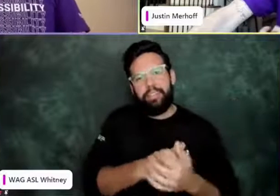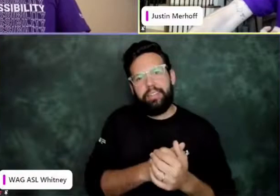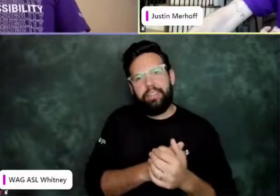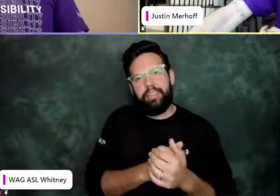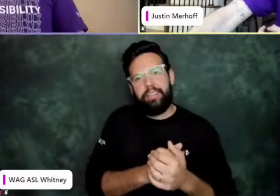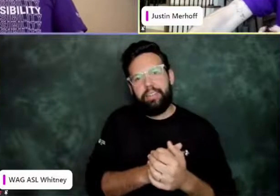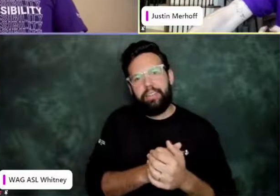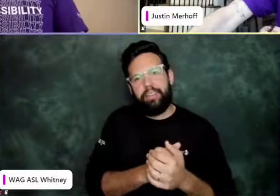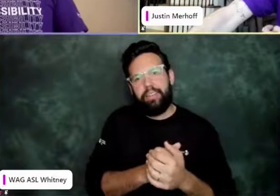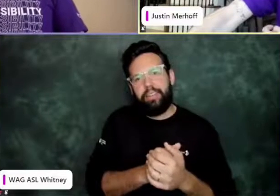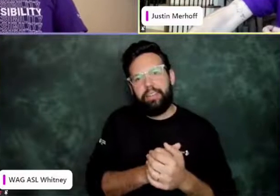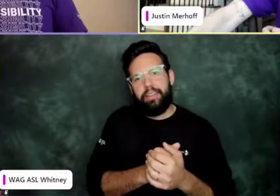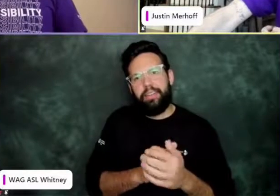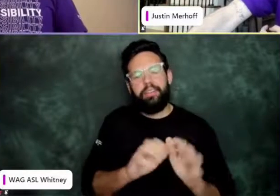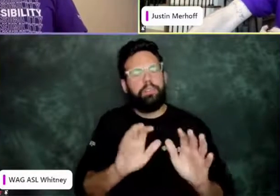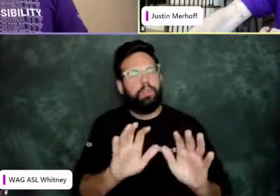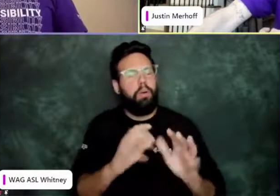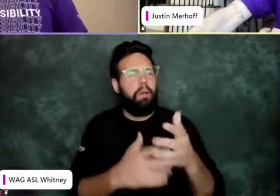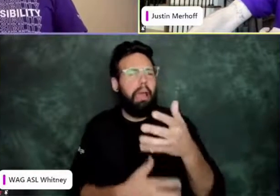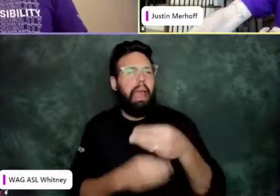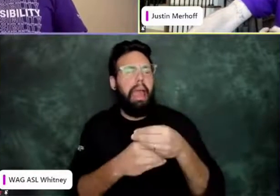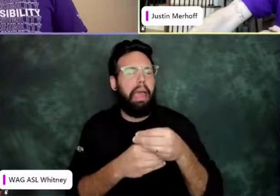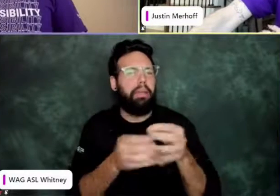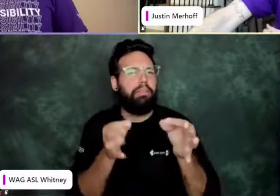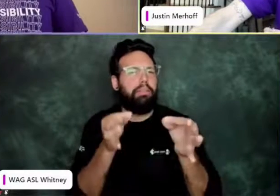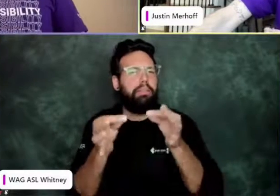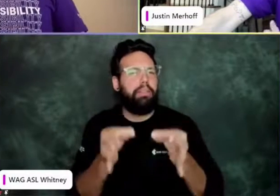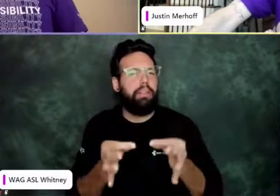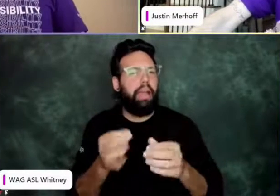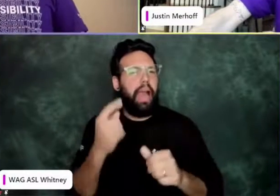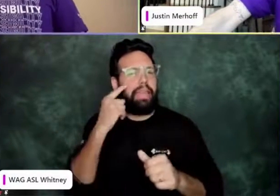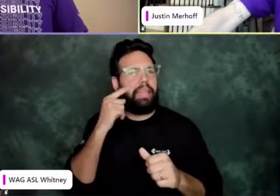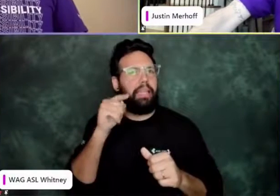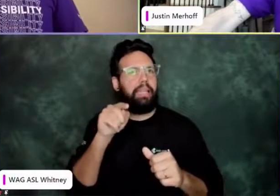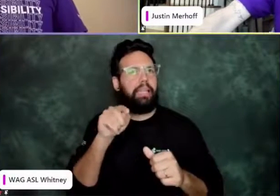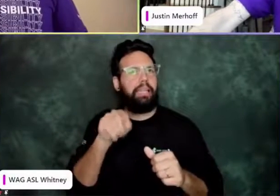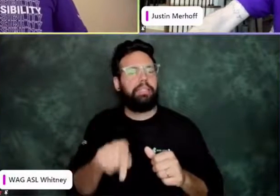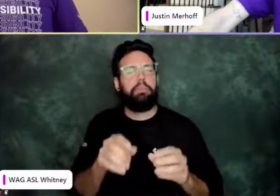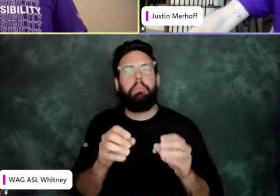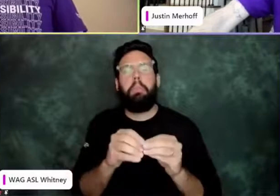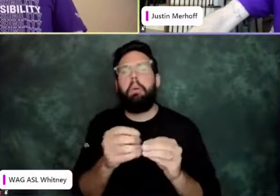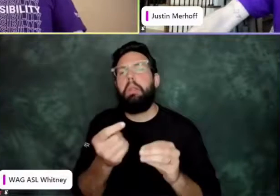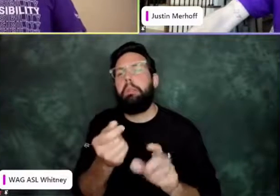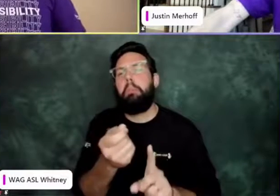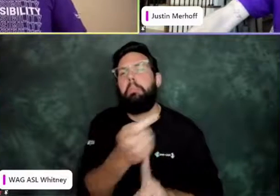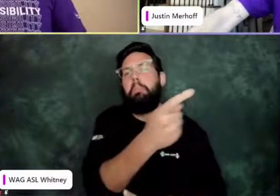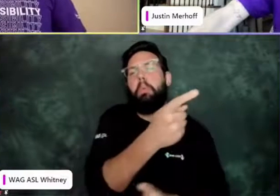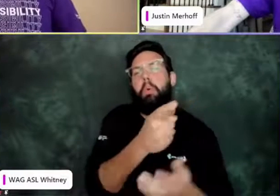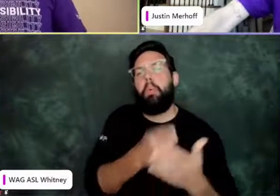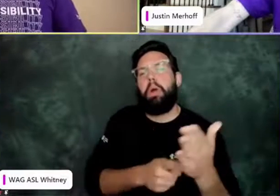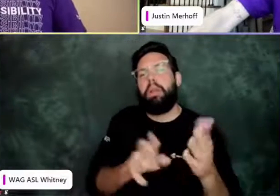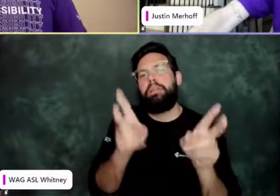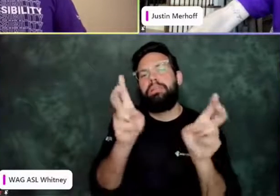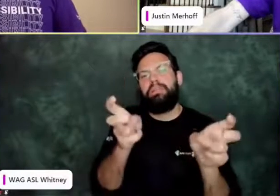I believe this is a little bit outside of what Jonathan's covering. Did you wanna? Yeah, I could run through that super quick.